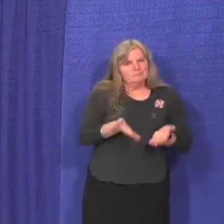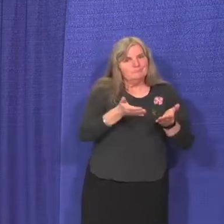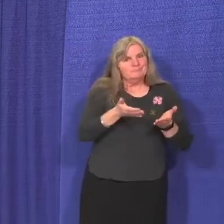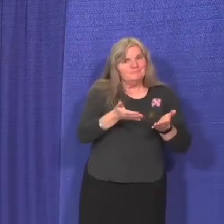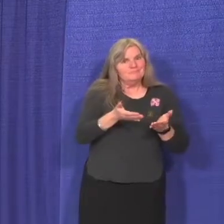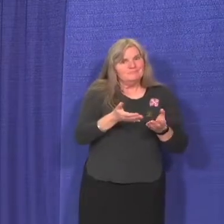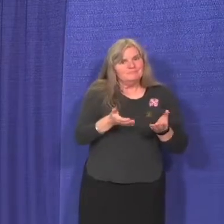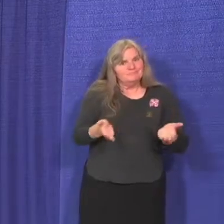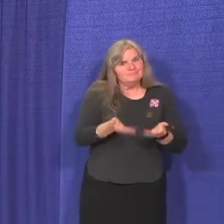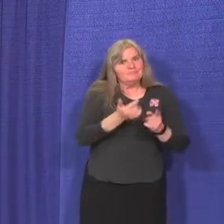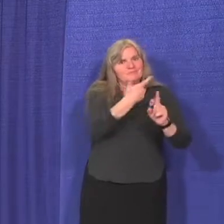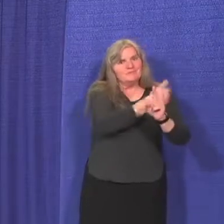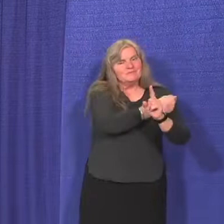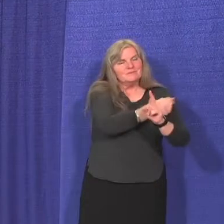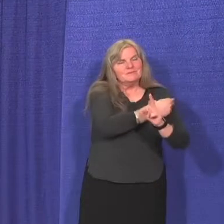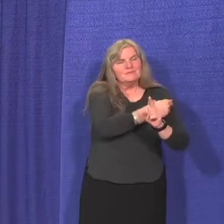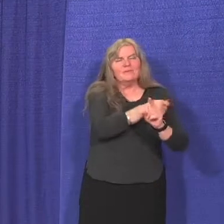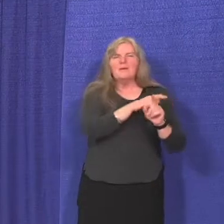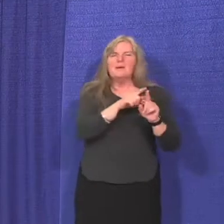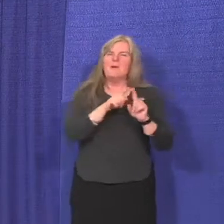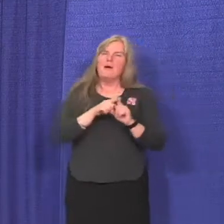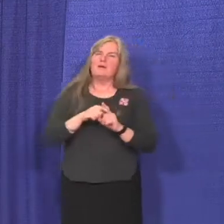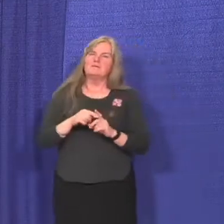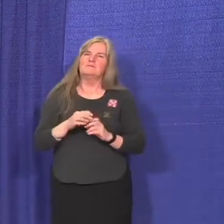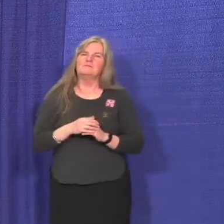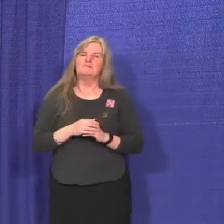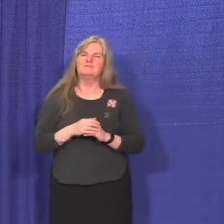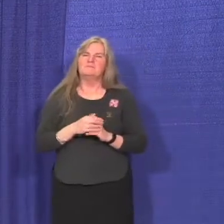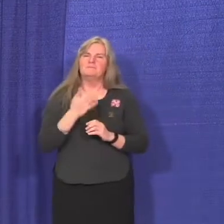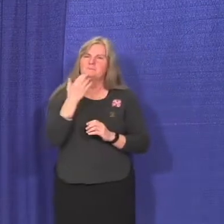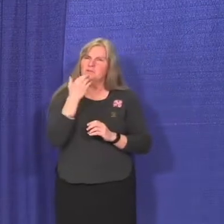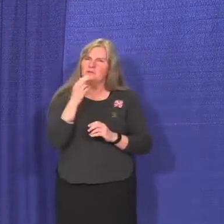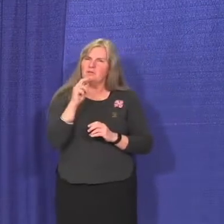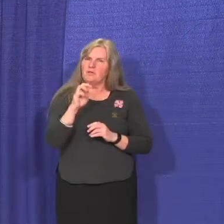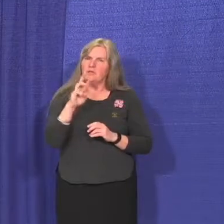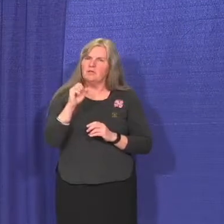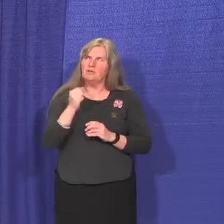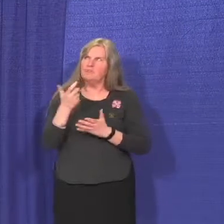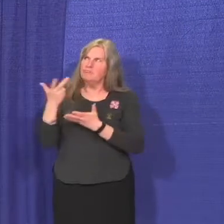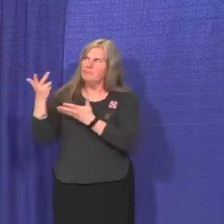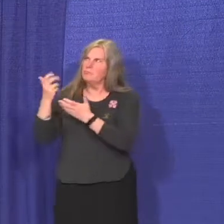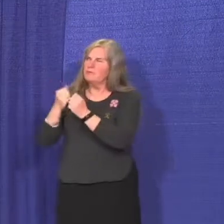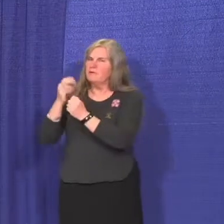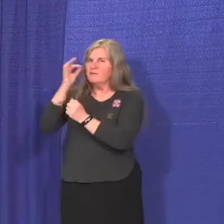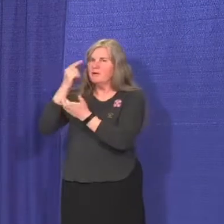quantify and if we see certain parts of the population then the